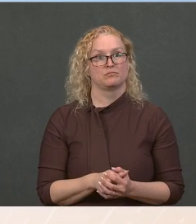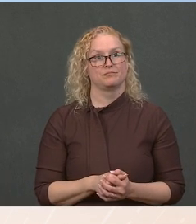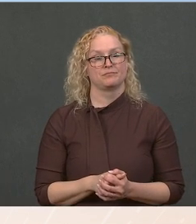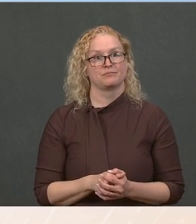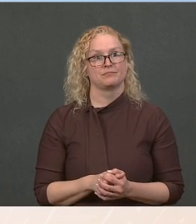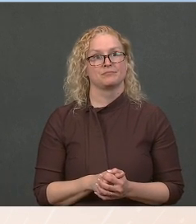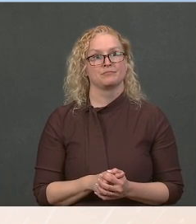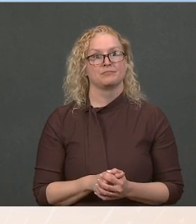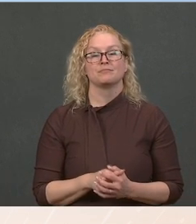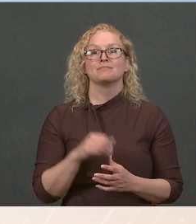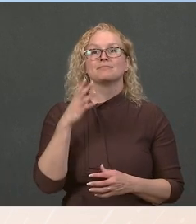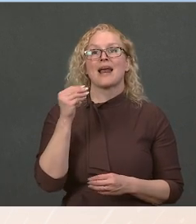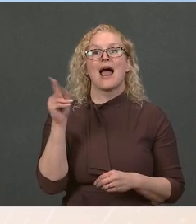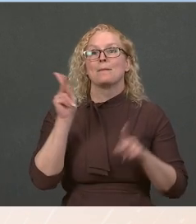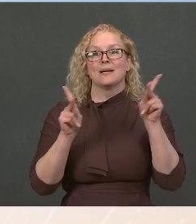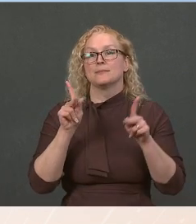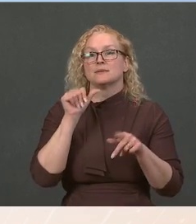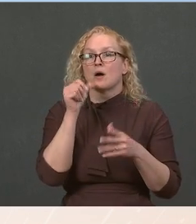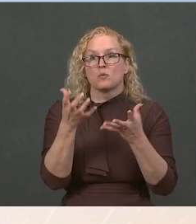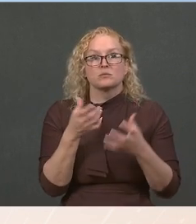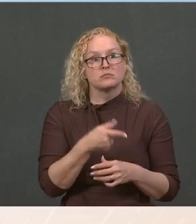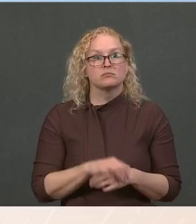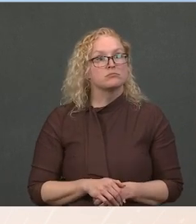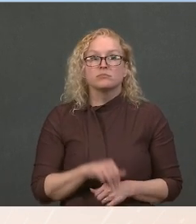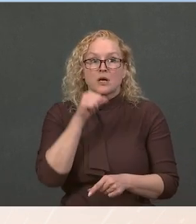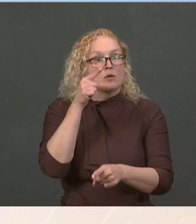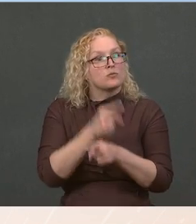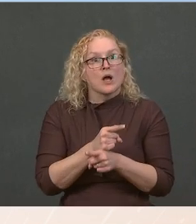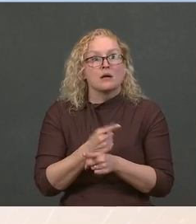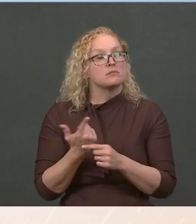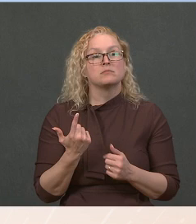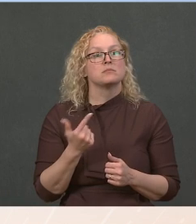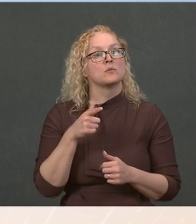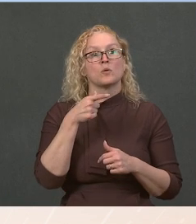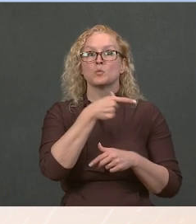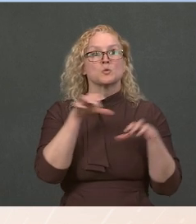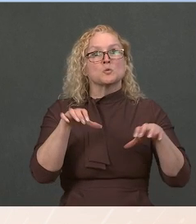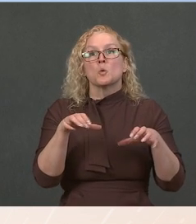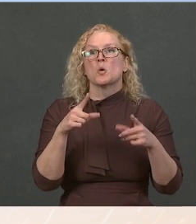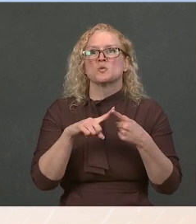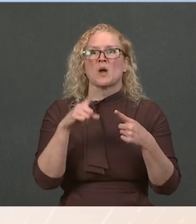that was taking babies away from their families, from their mothers. That's the -- that was the policy